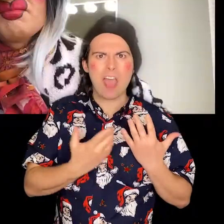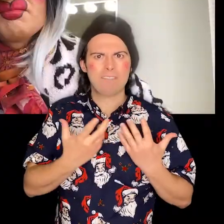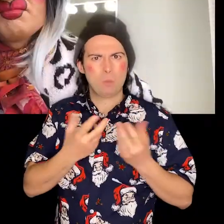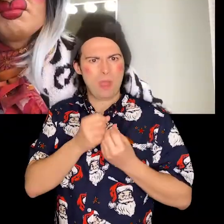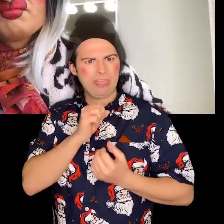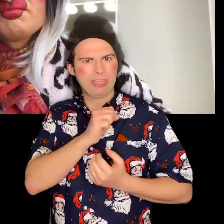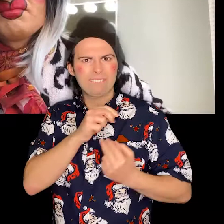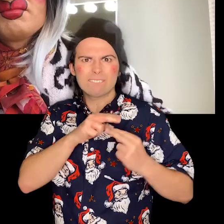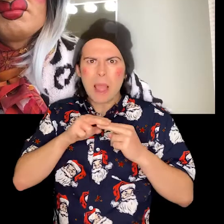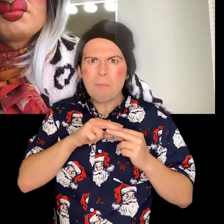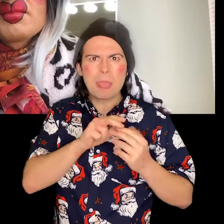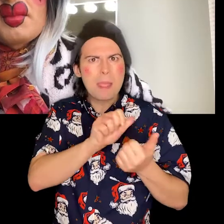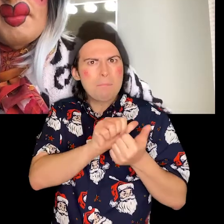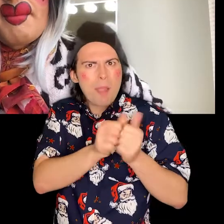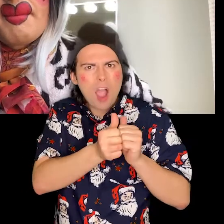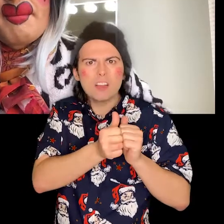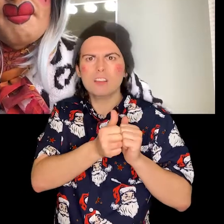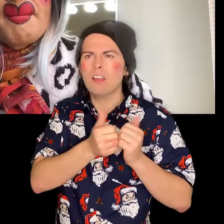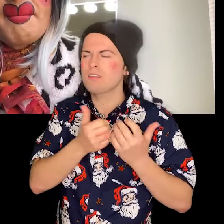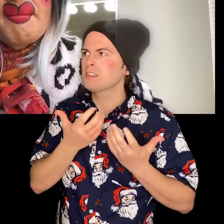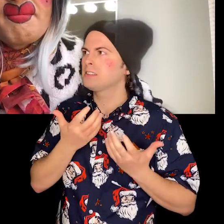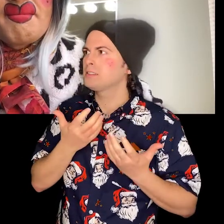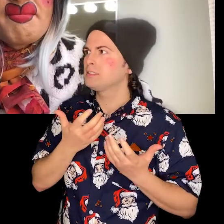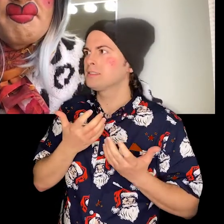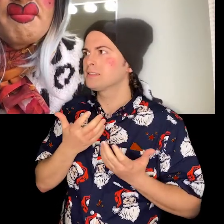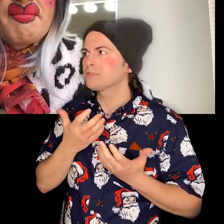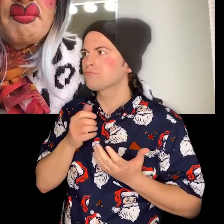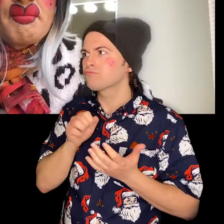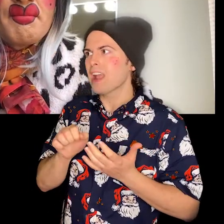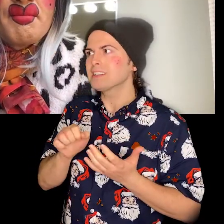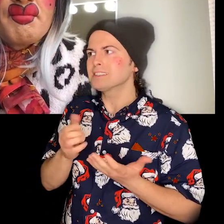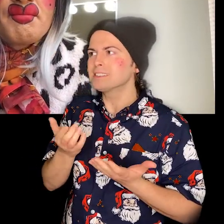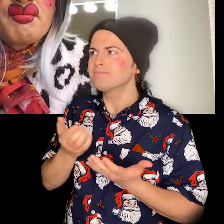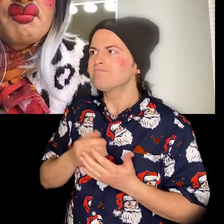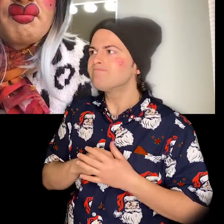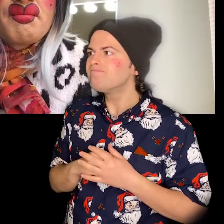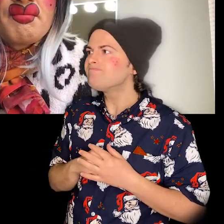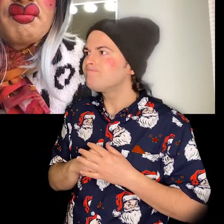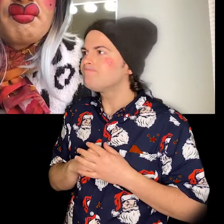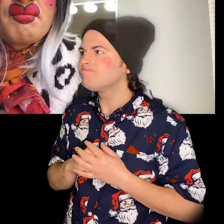I sat outside her house for hours watching her but she was fine.